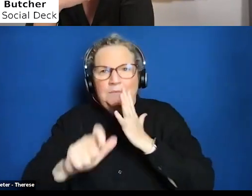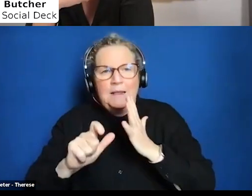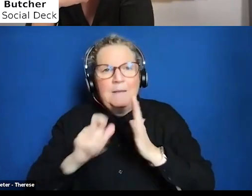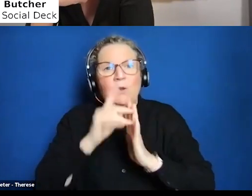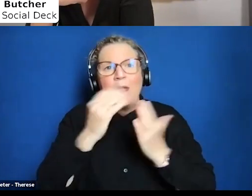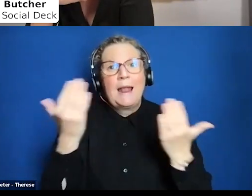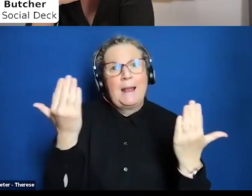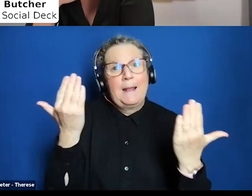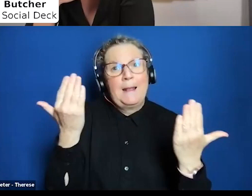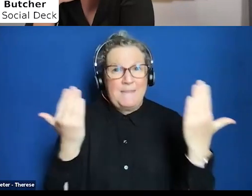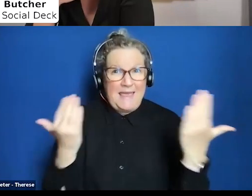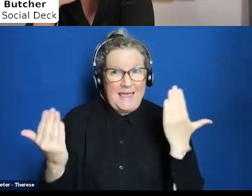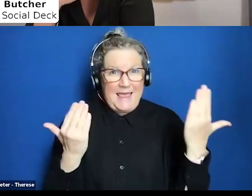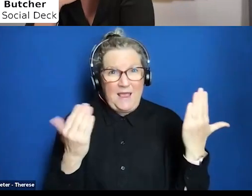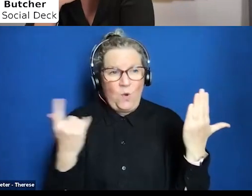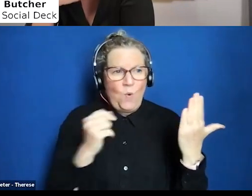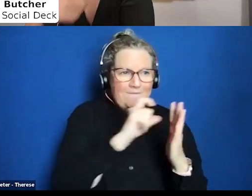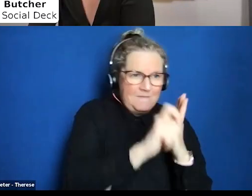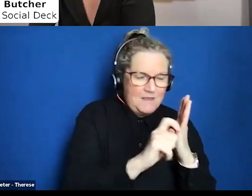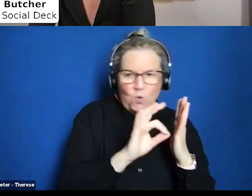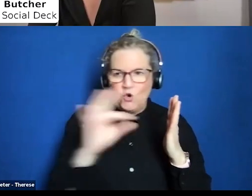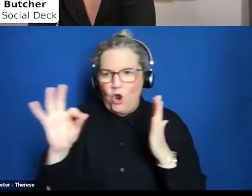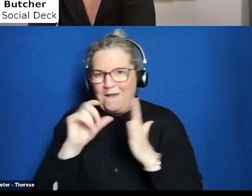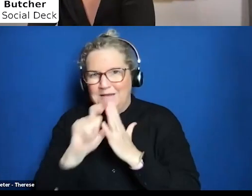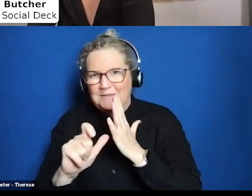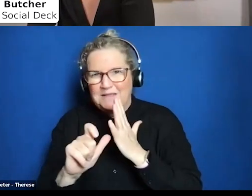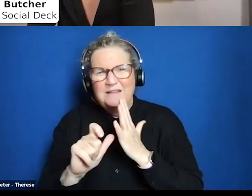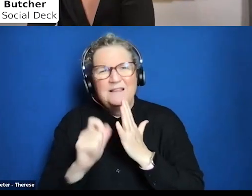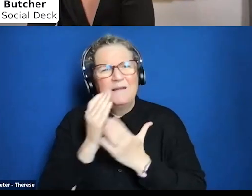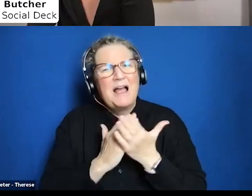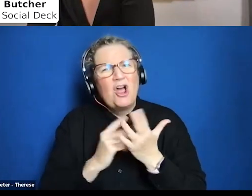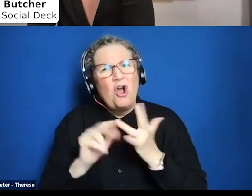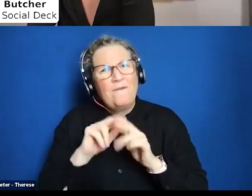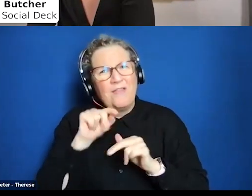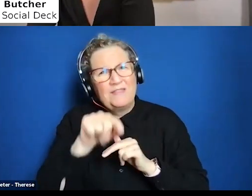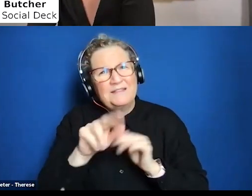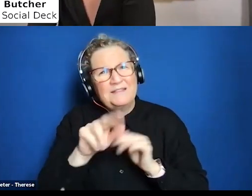Is that part of the NDDA? I think when